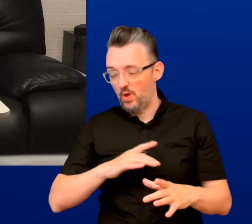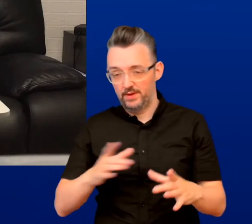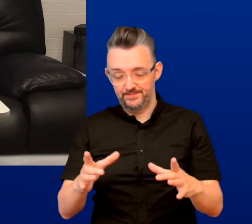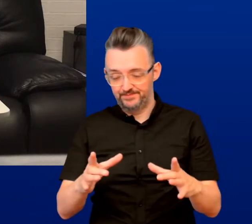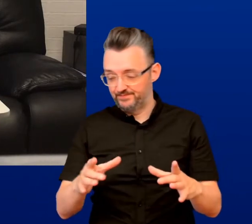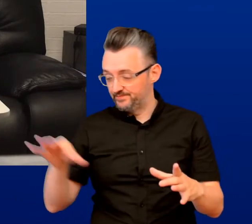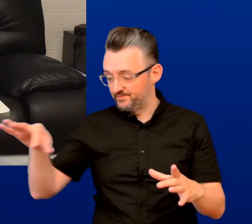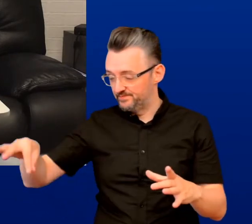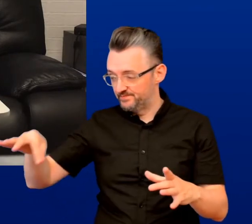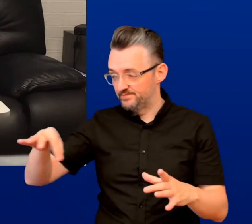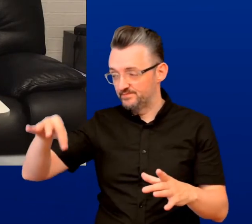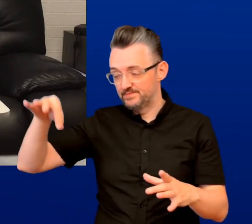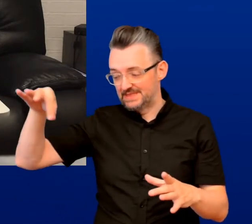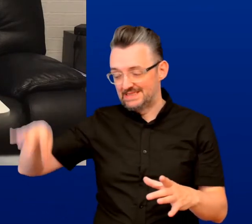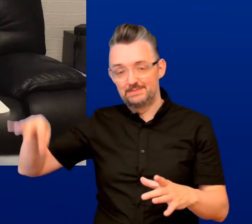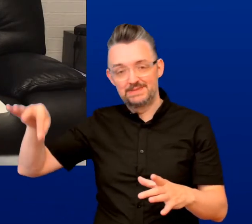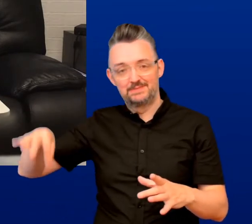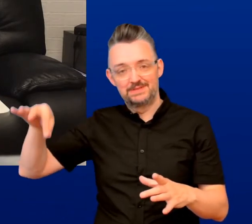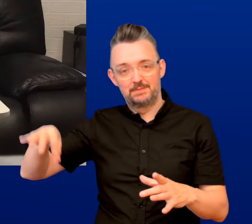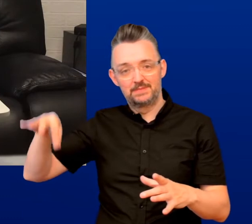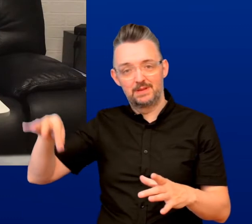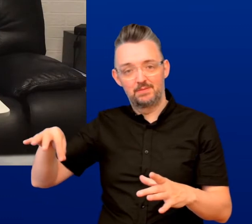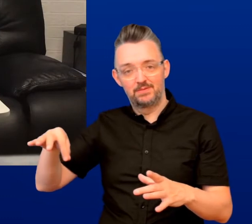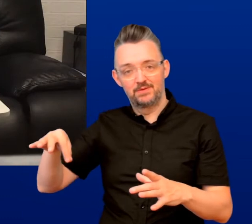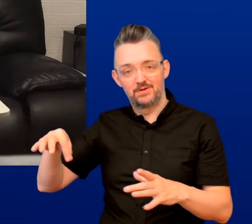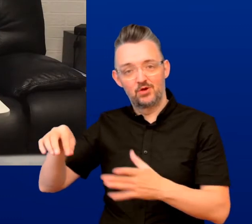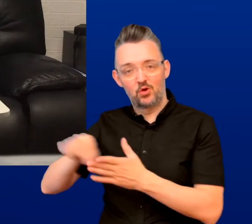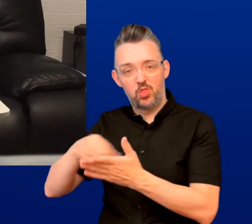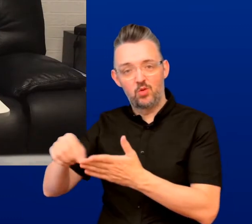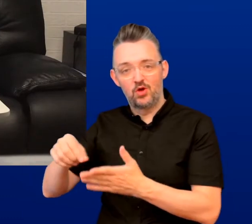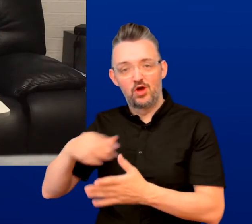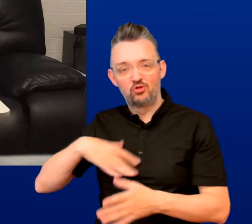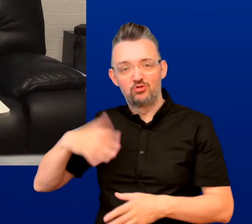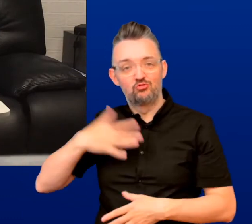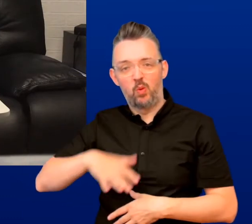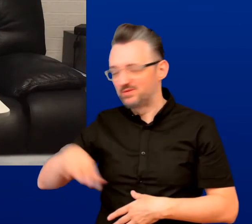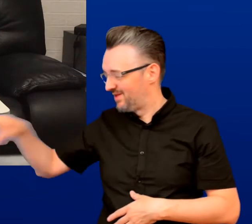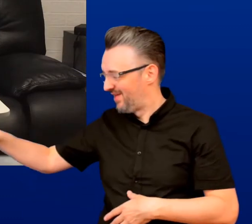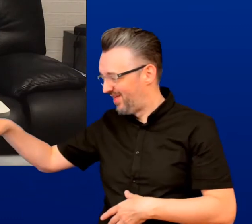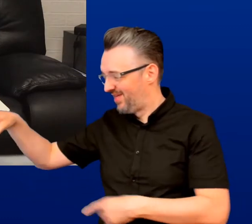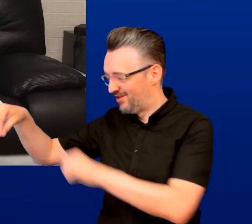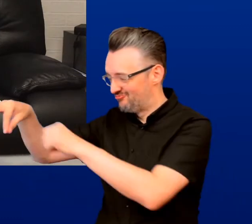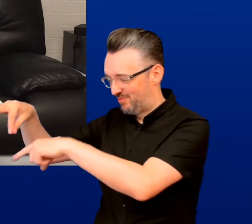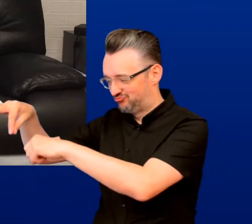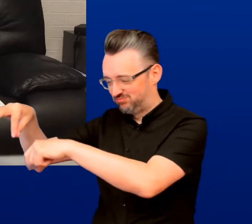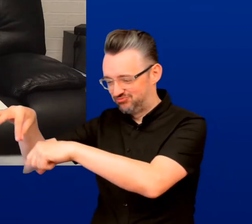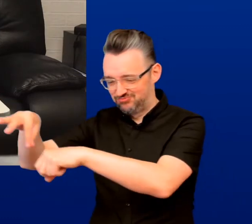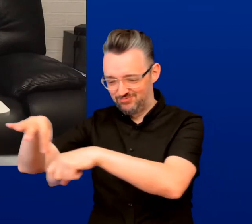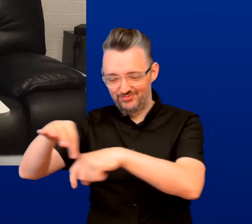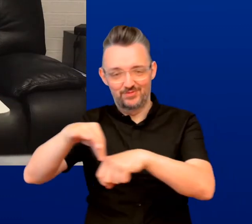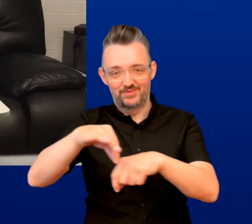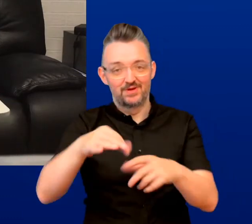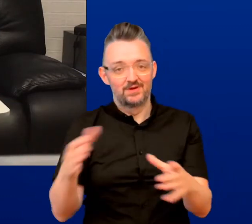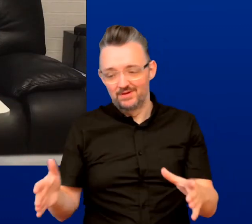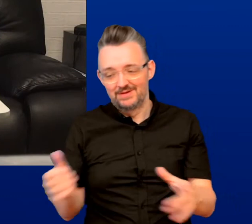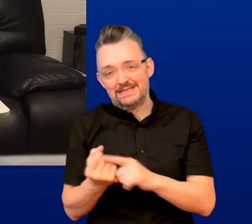the paper into the glue if you don't want it dribbling everywhere that you can't wipe I also take my glue